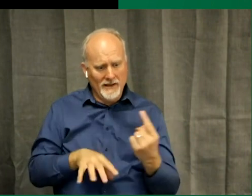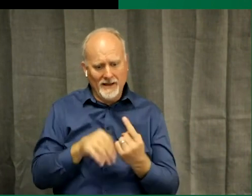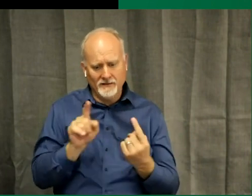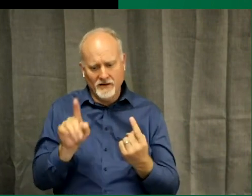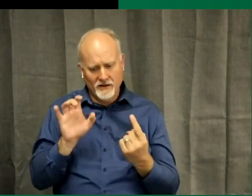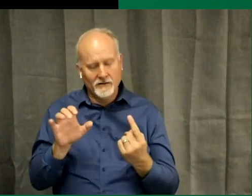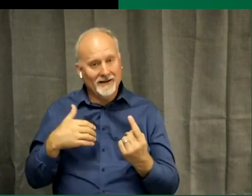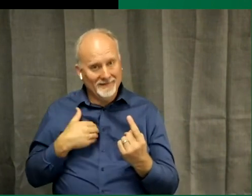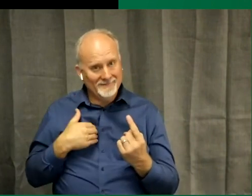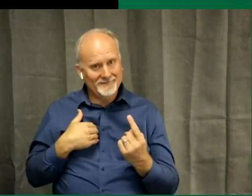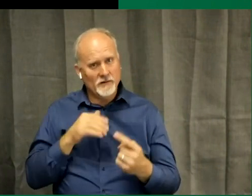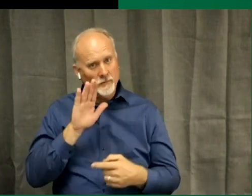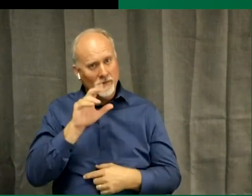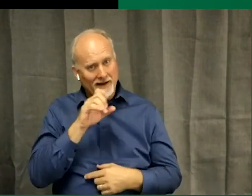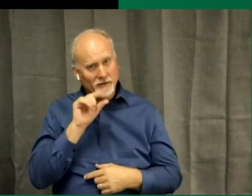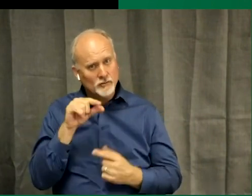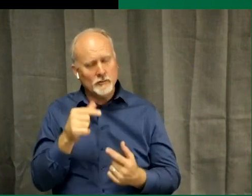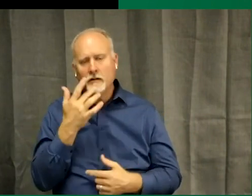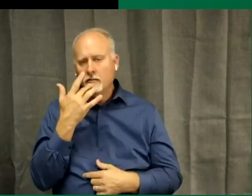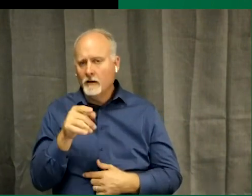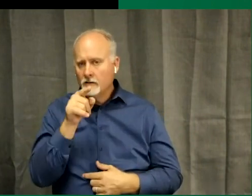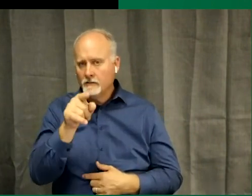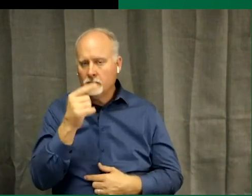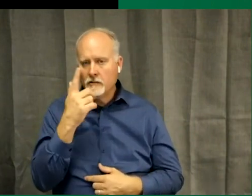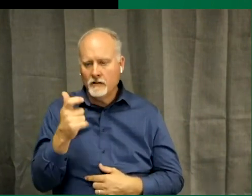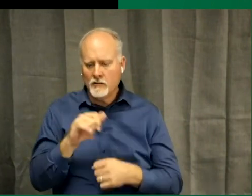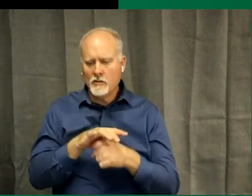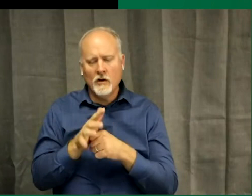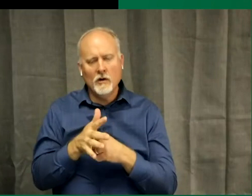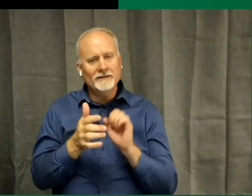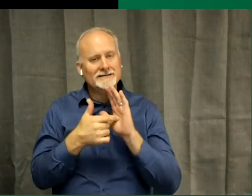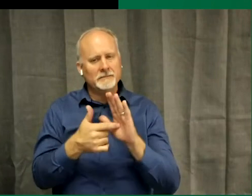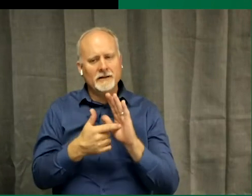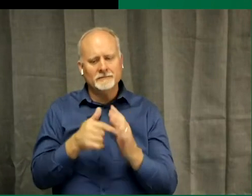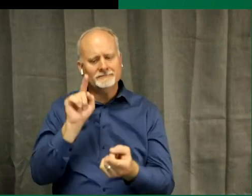your age group is fairly lucky in that the covid symptoms are a little more mild than they are for